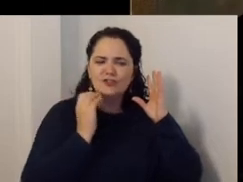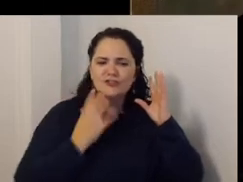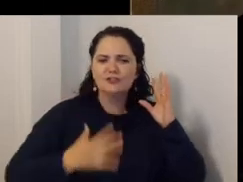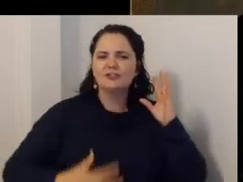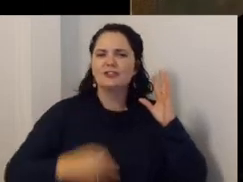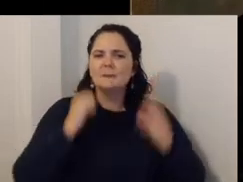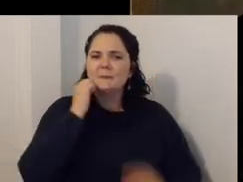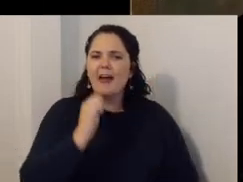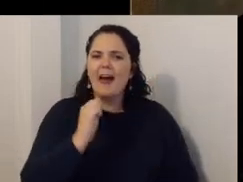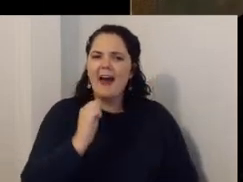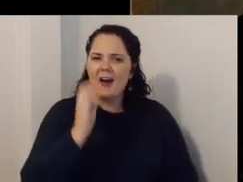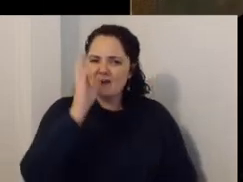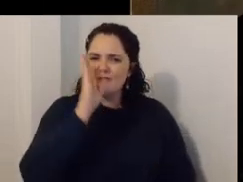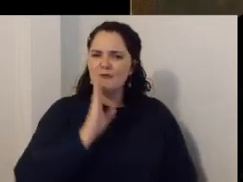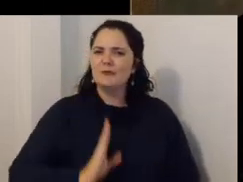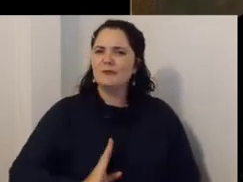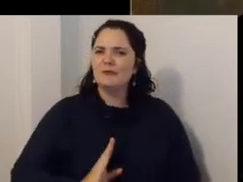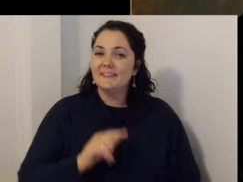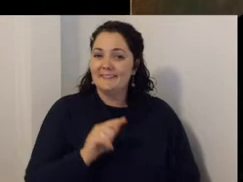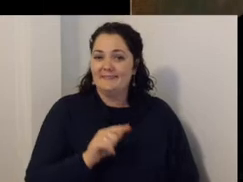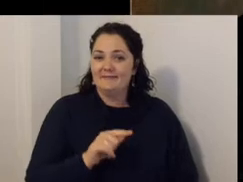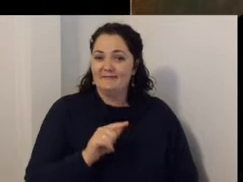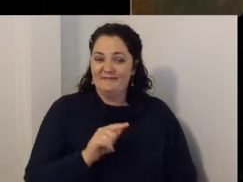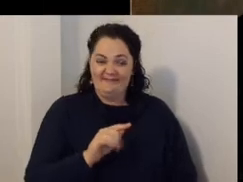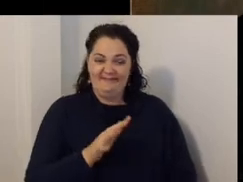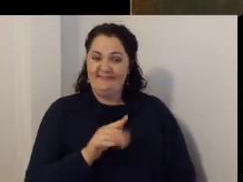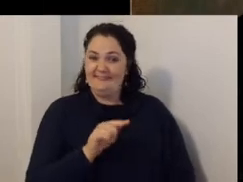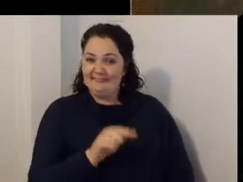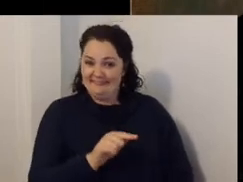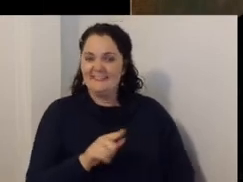the clothing as well and that's what we're talking about, we're talking about this dark manner, this